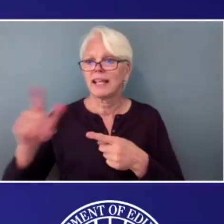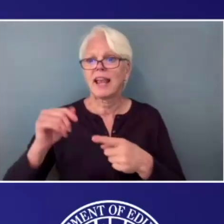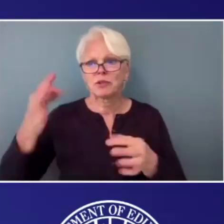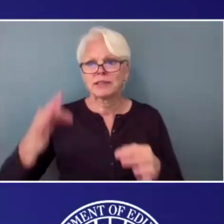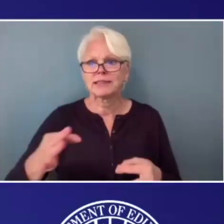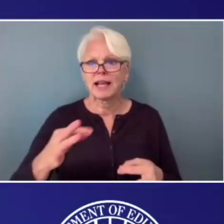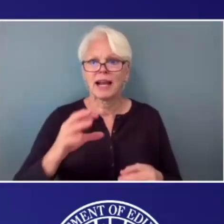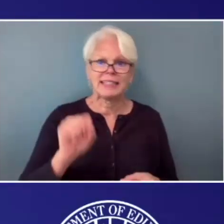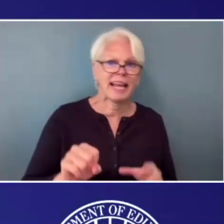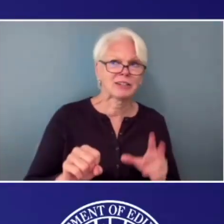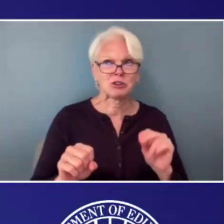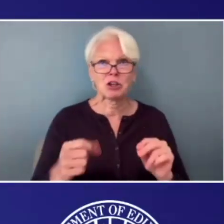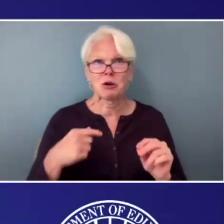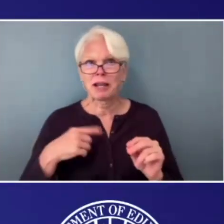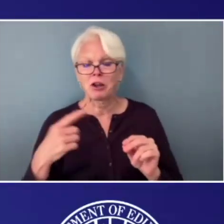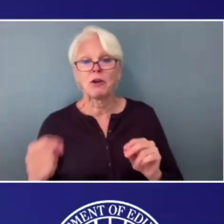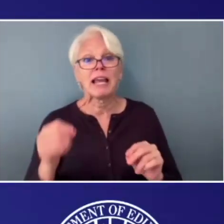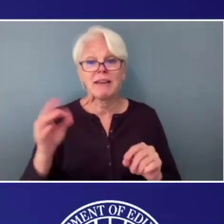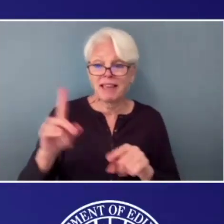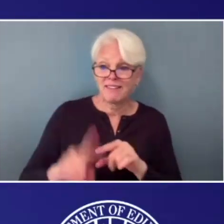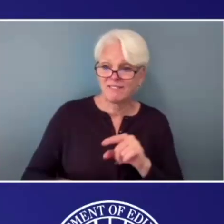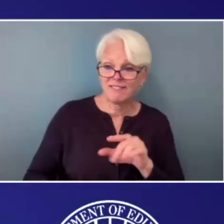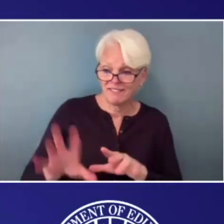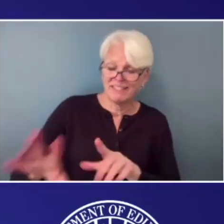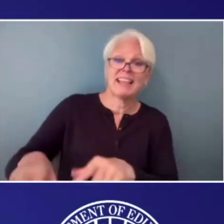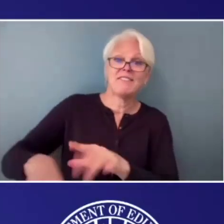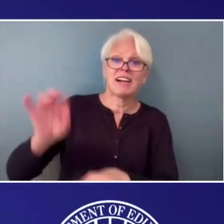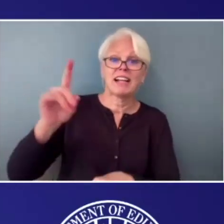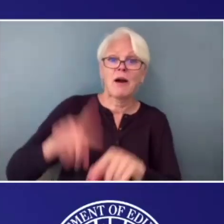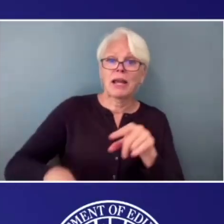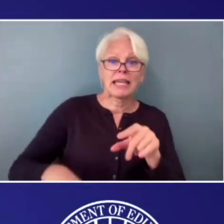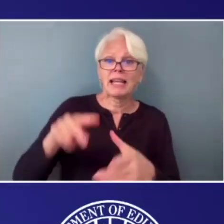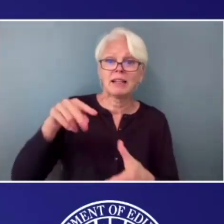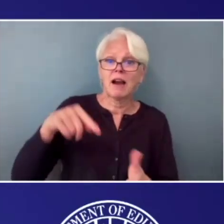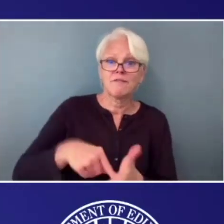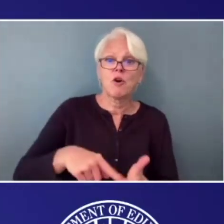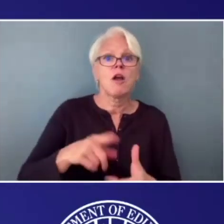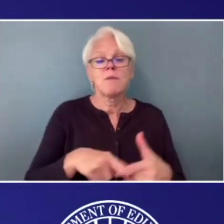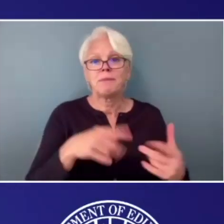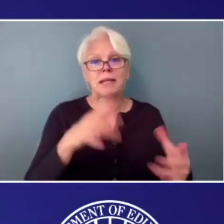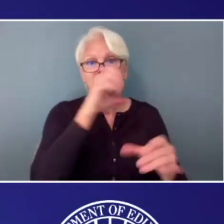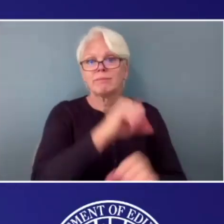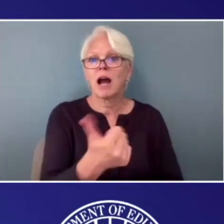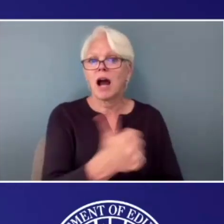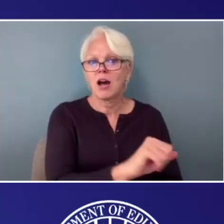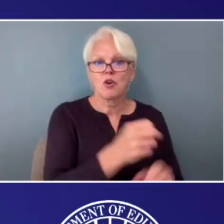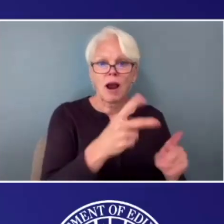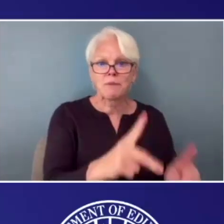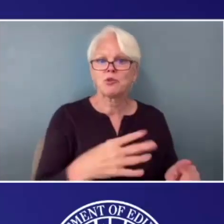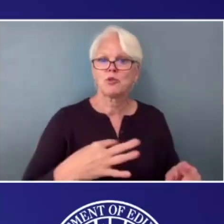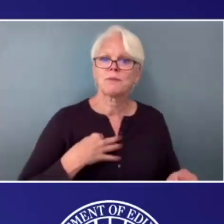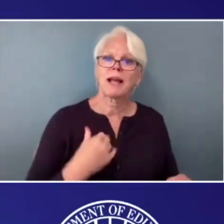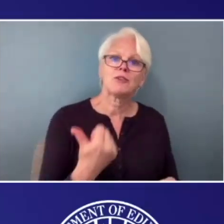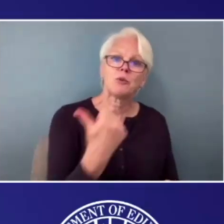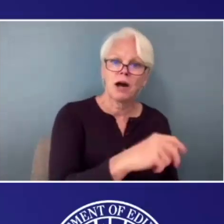And if they find out that they can't afford it, they've lost out on opportunities to apply to other programs to which they could